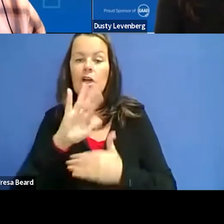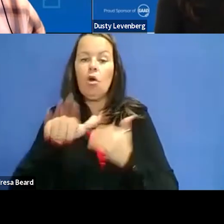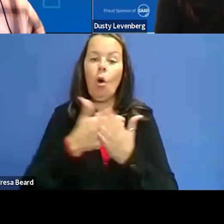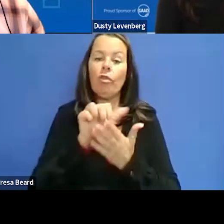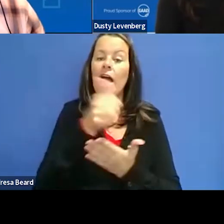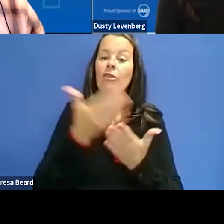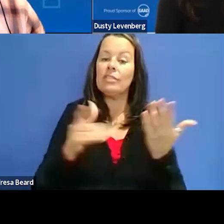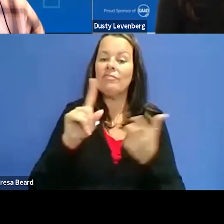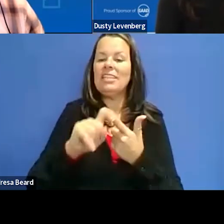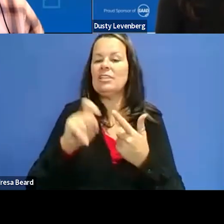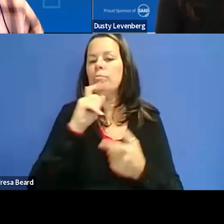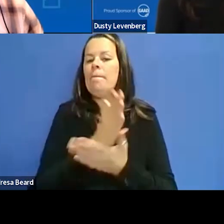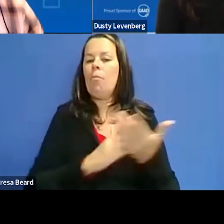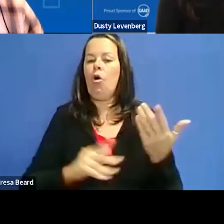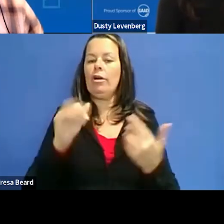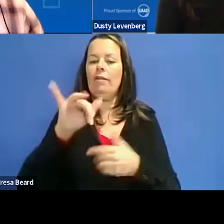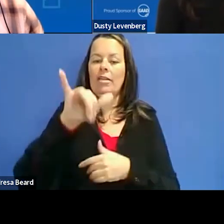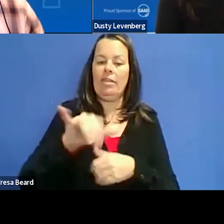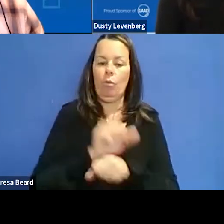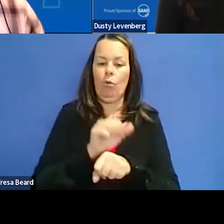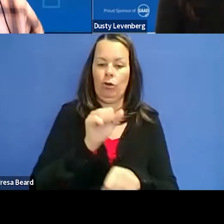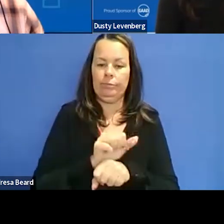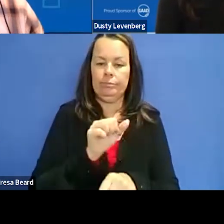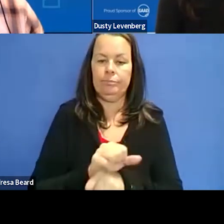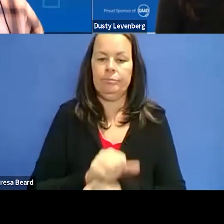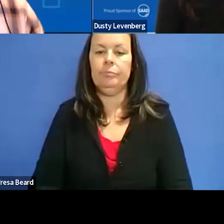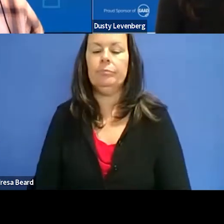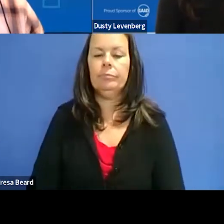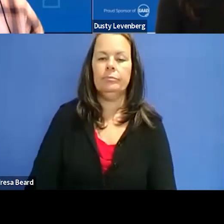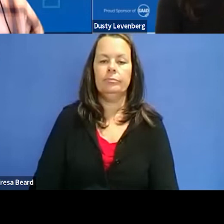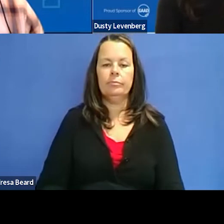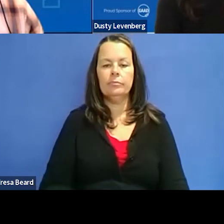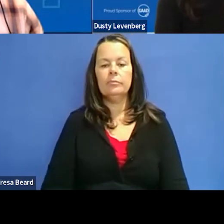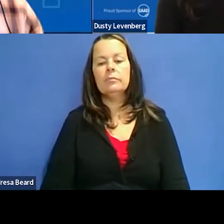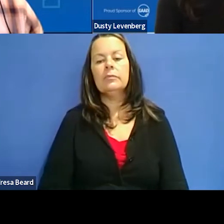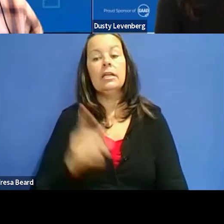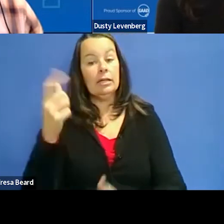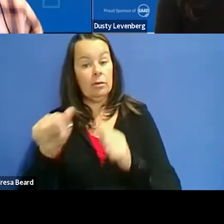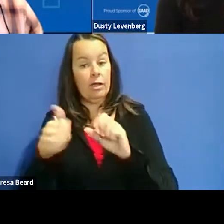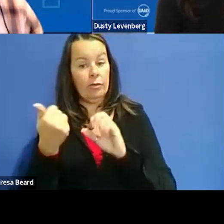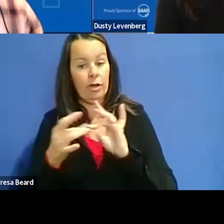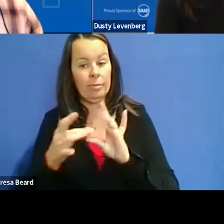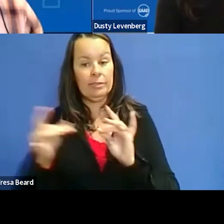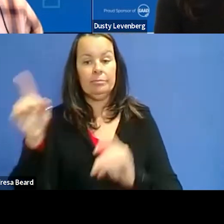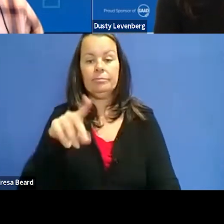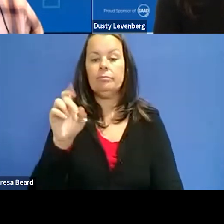Anybody else want to comment? Dennis Lembree: I want to tack on about Ata G. The lesser known guideline.